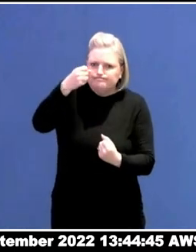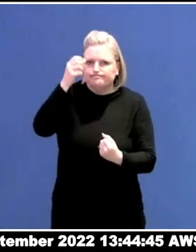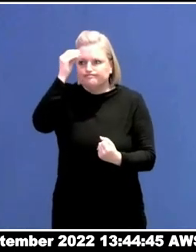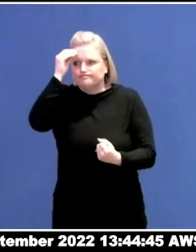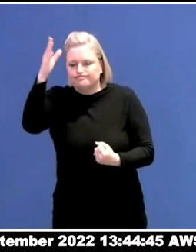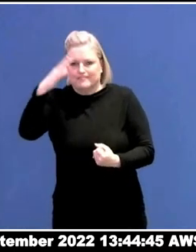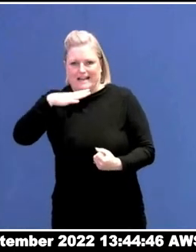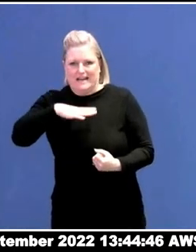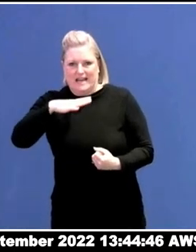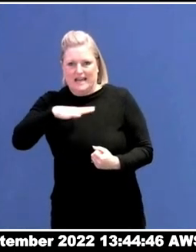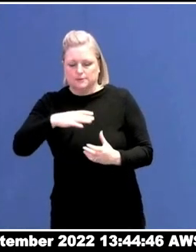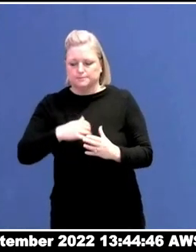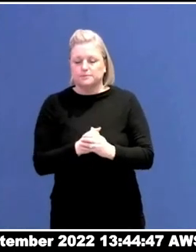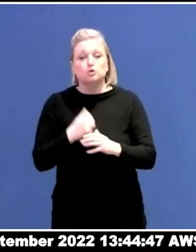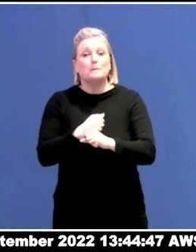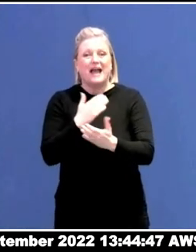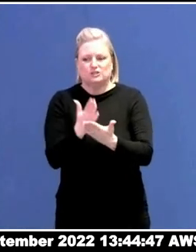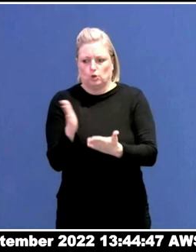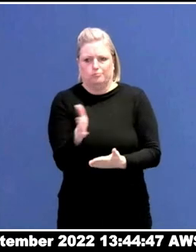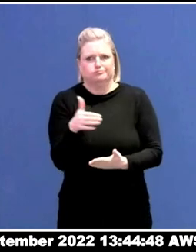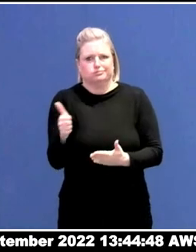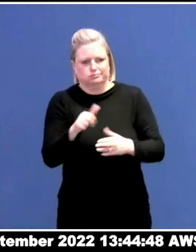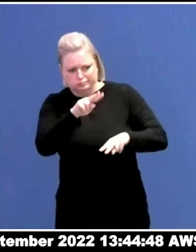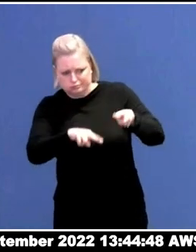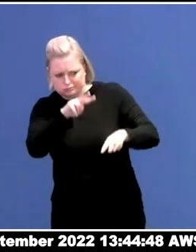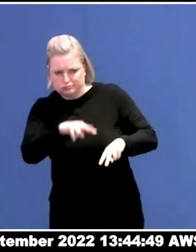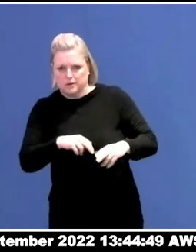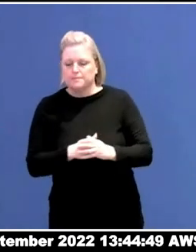If we are talking within the Corrective Services context, the assessment is